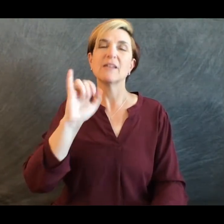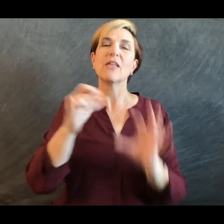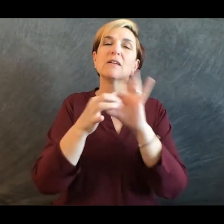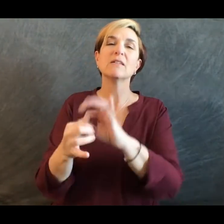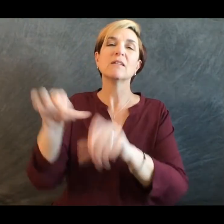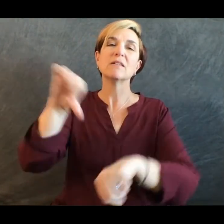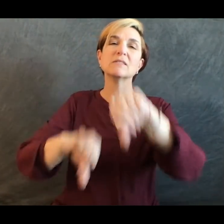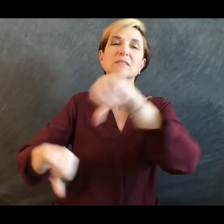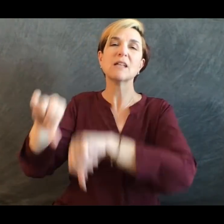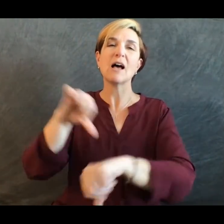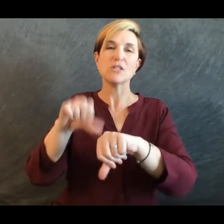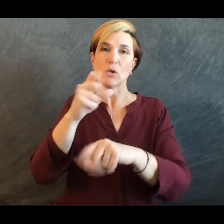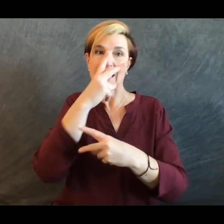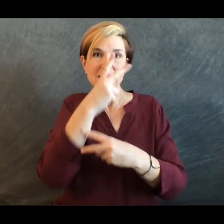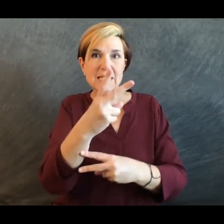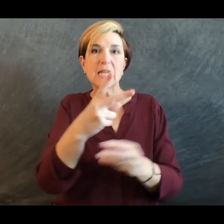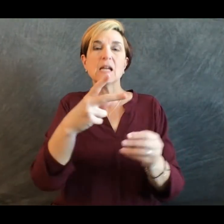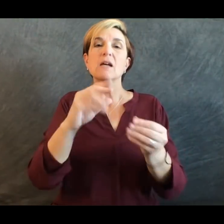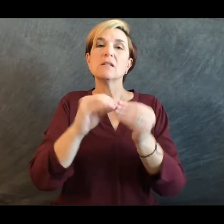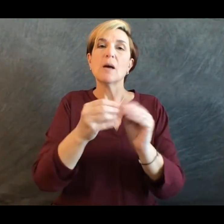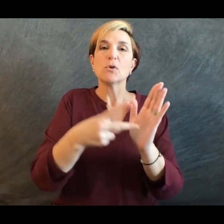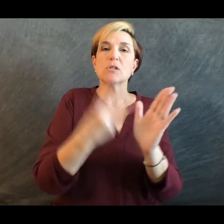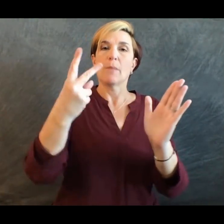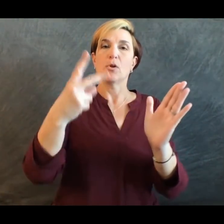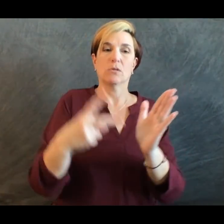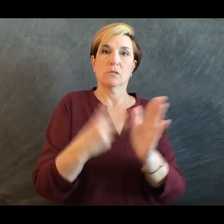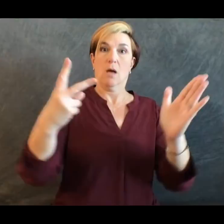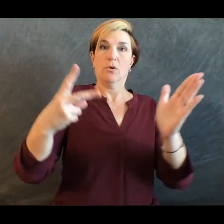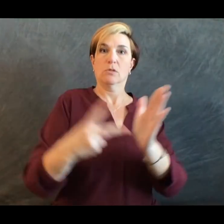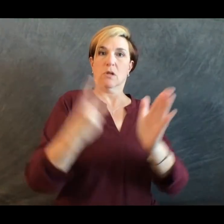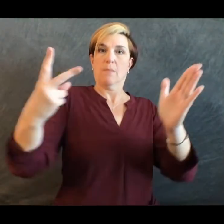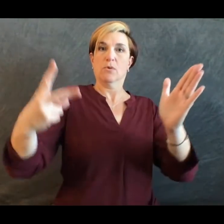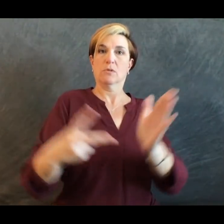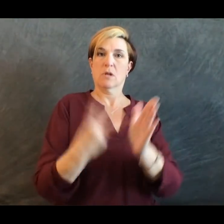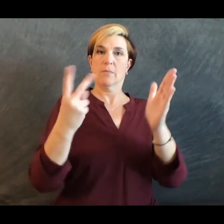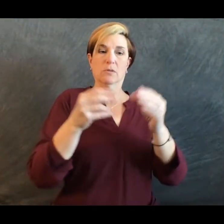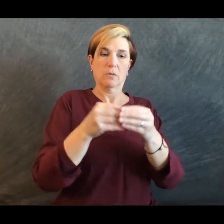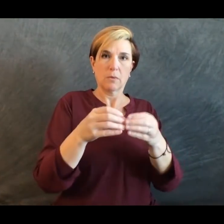for the first time that in the united states were starting to level on the